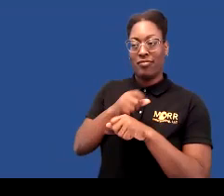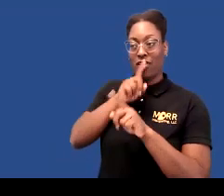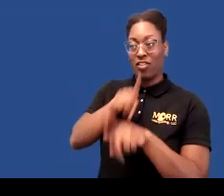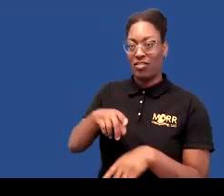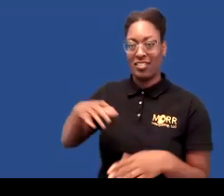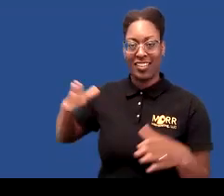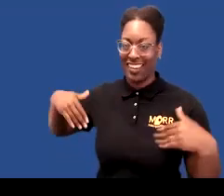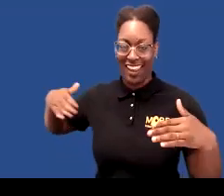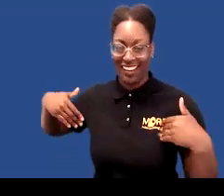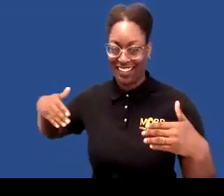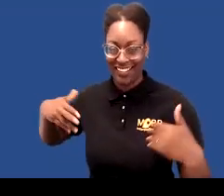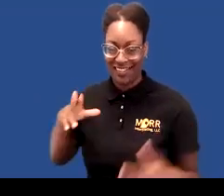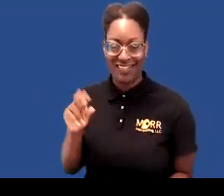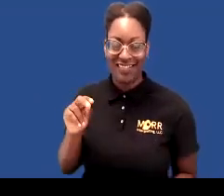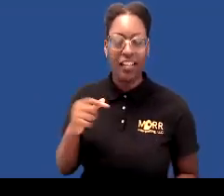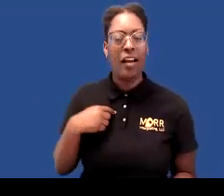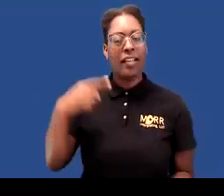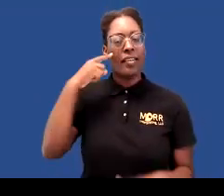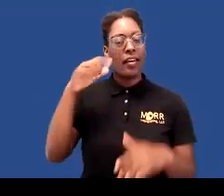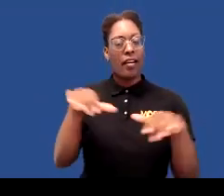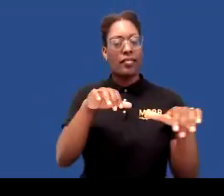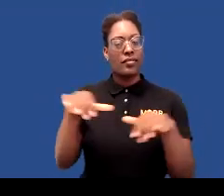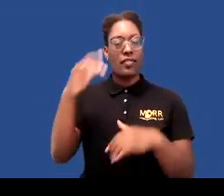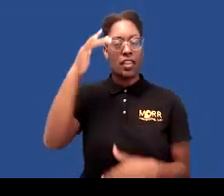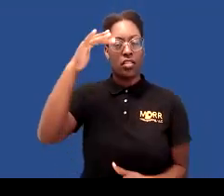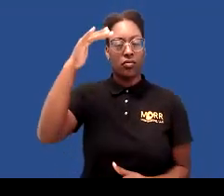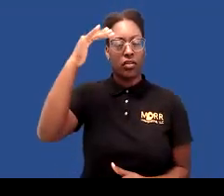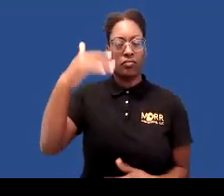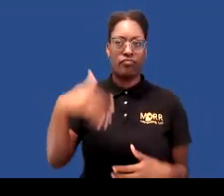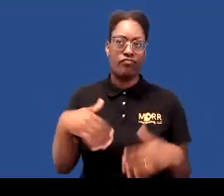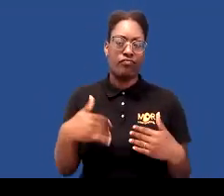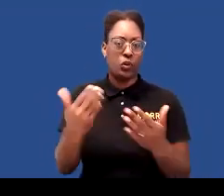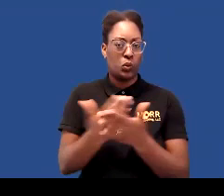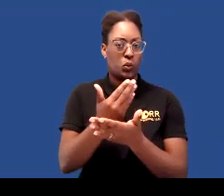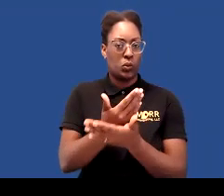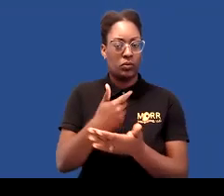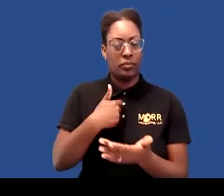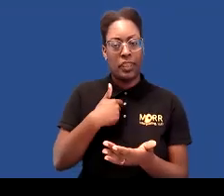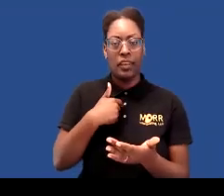I think that activity theory so activity theory for me is very I discovered it not discovered it